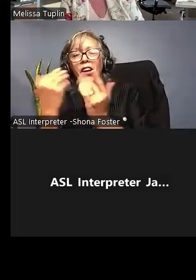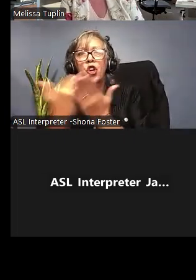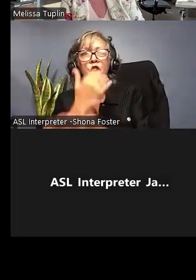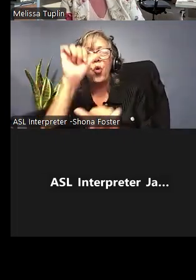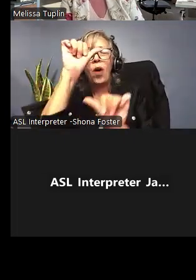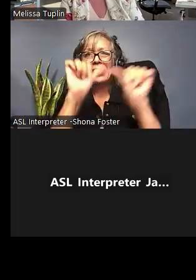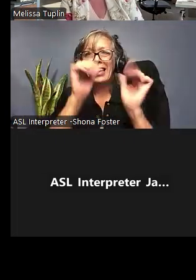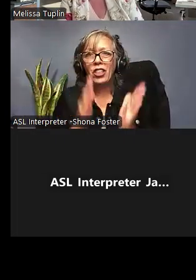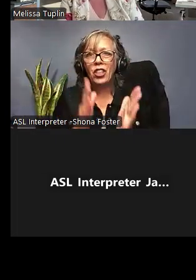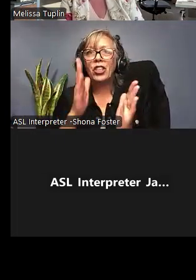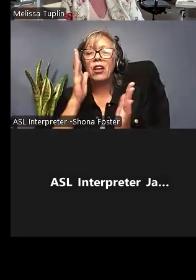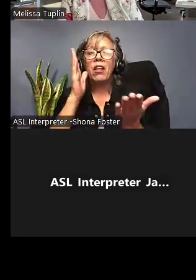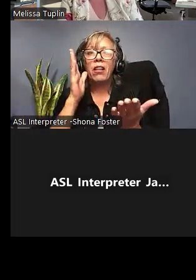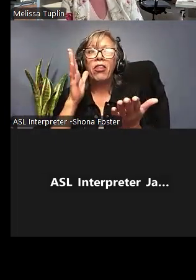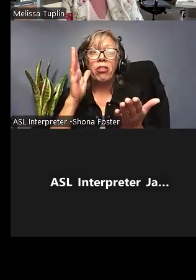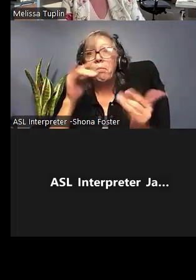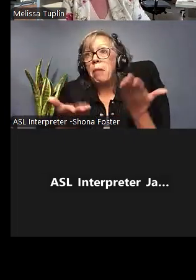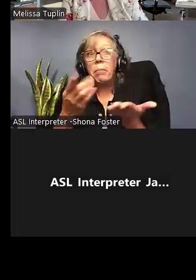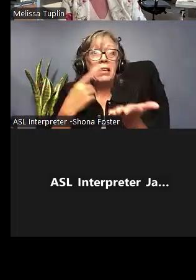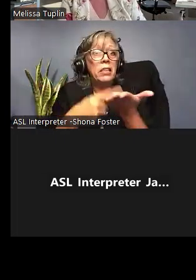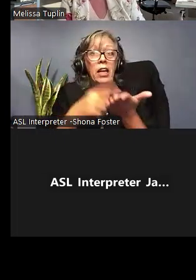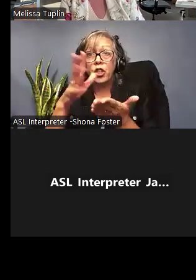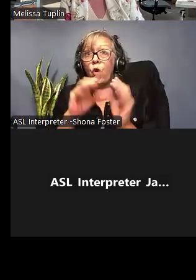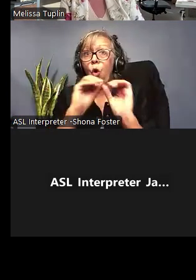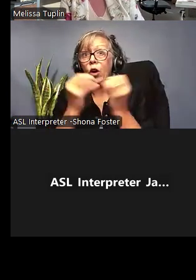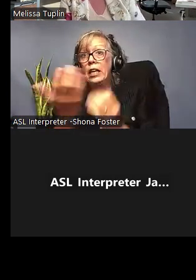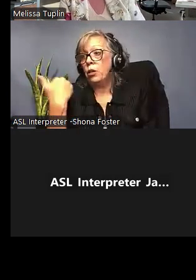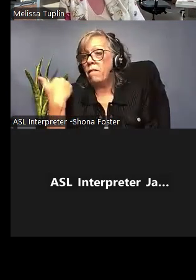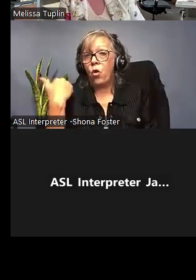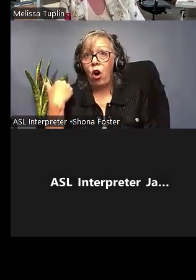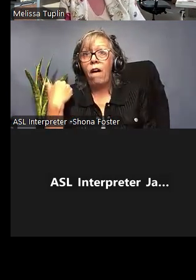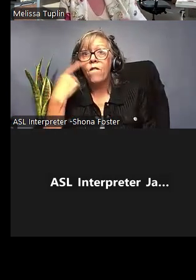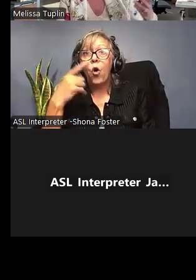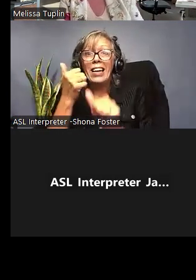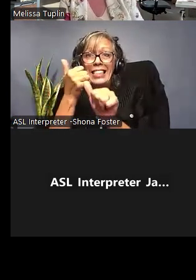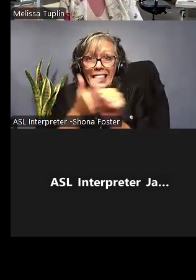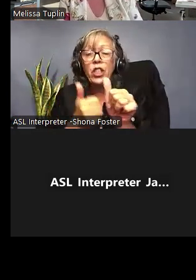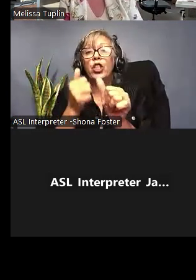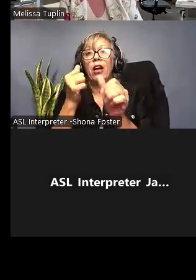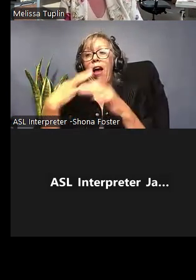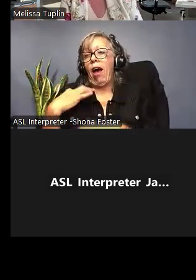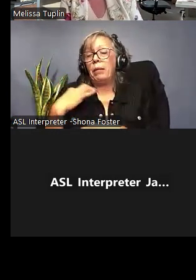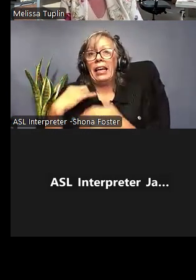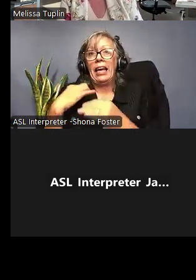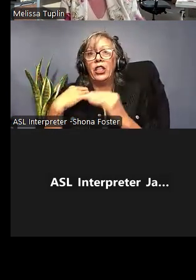your organization before in each application cycle. This first term will obviously be the